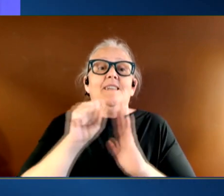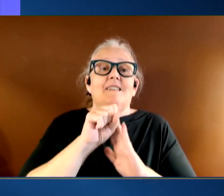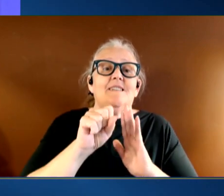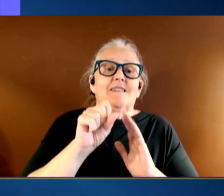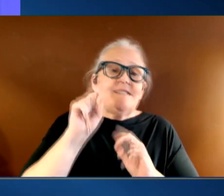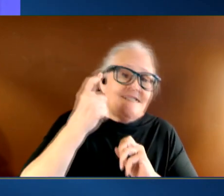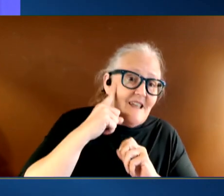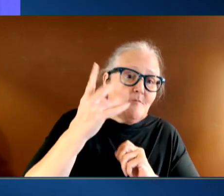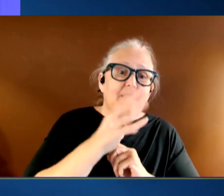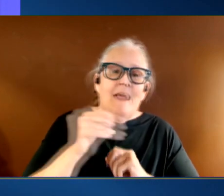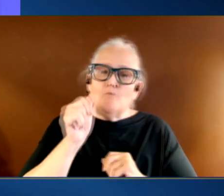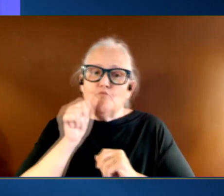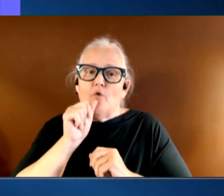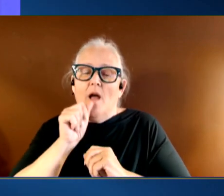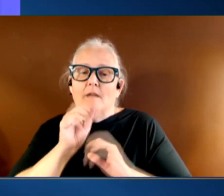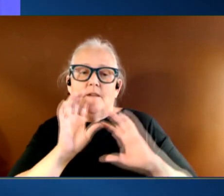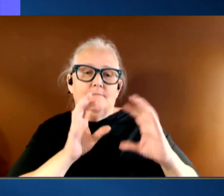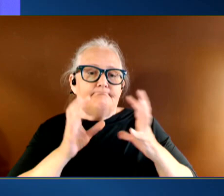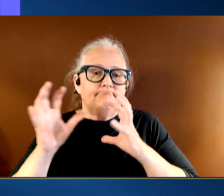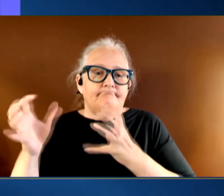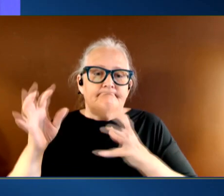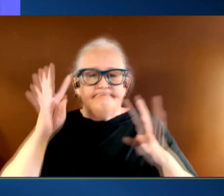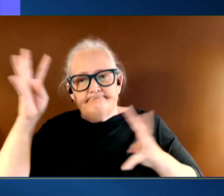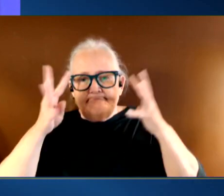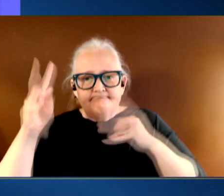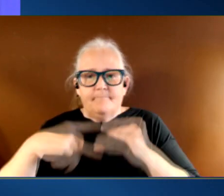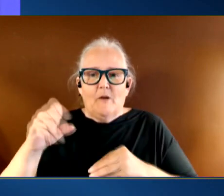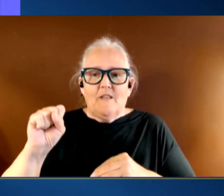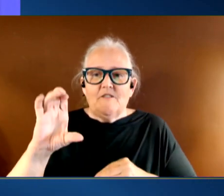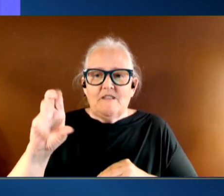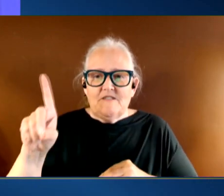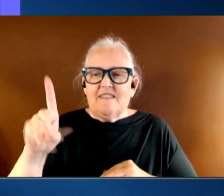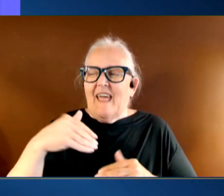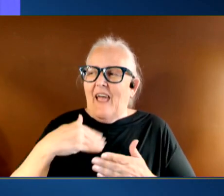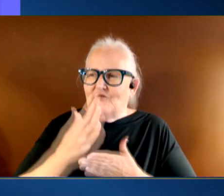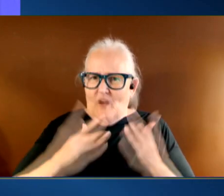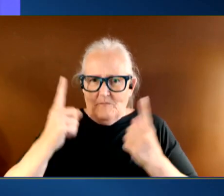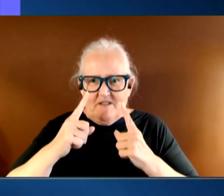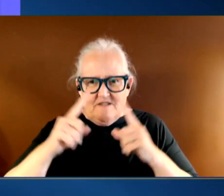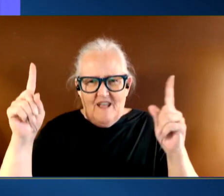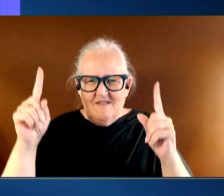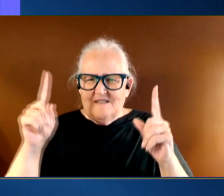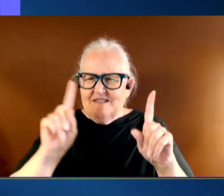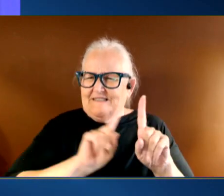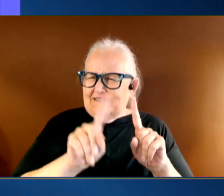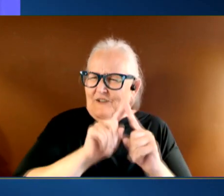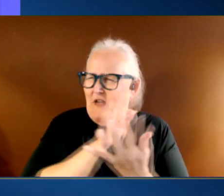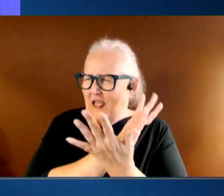cell disease. It will showcase success stories across a diverse range of topics and regions.